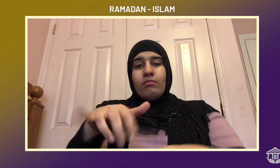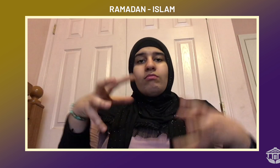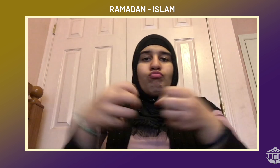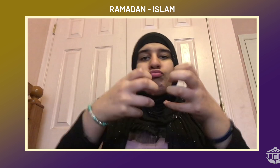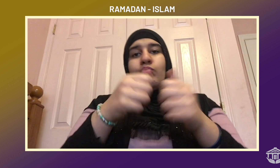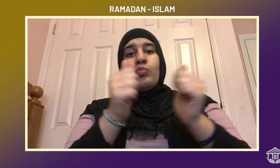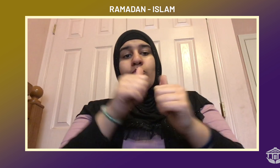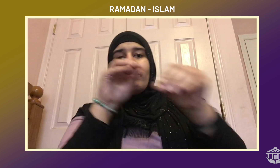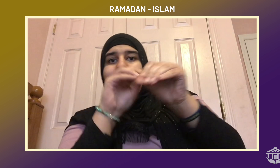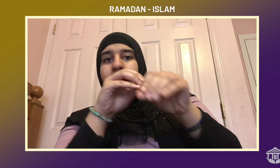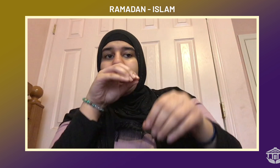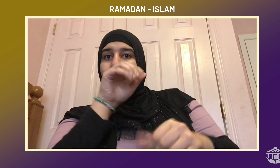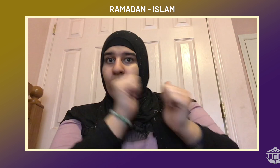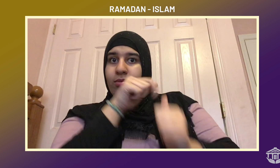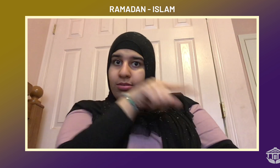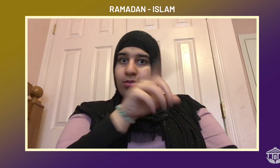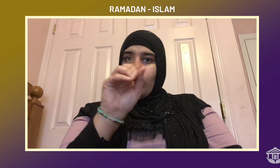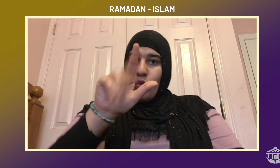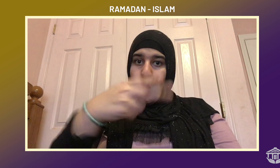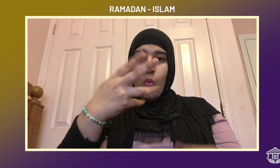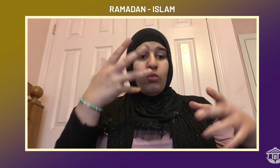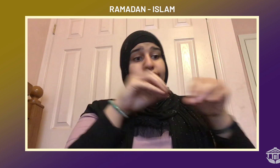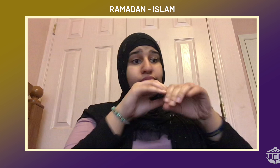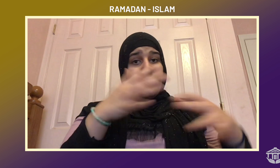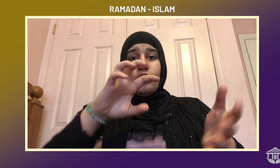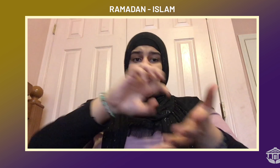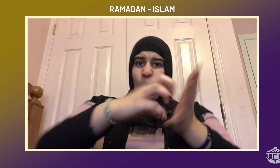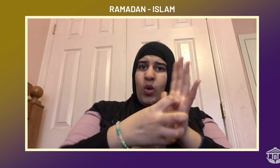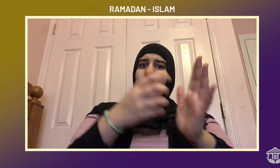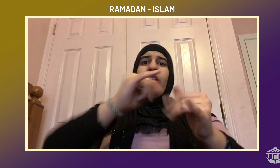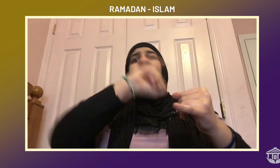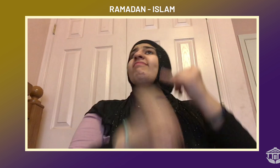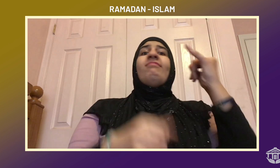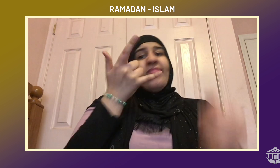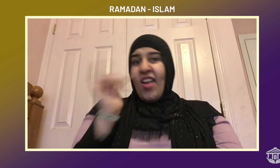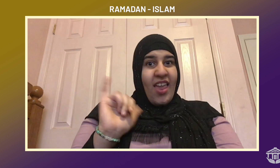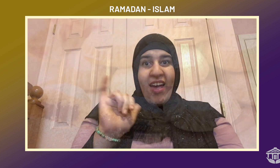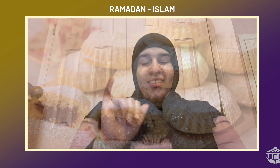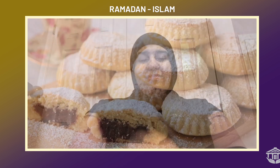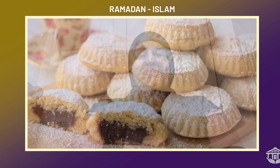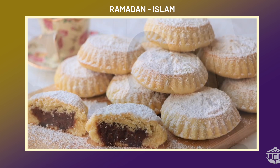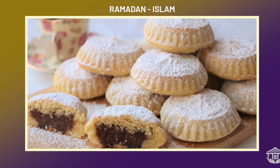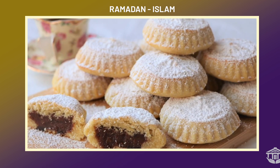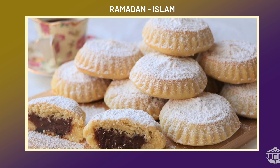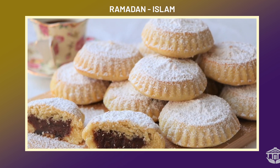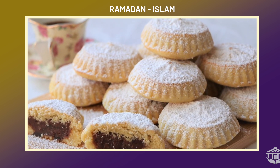We use the special dough and then we stuff the dates inside to make the final maamoul cookie like this.